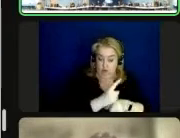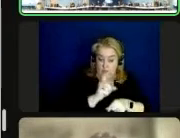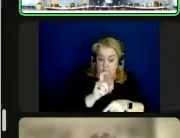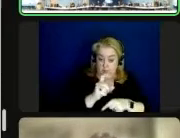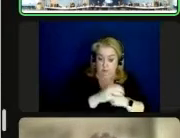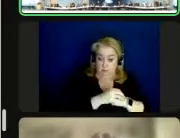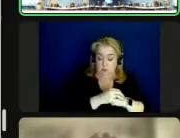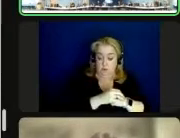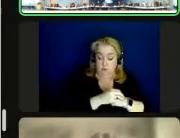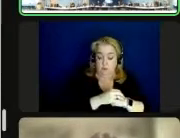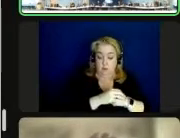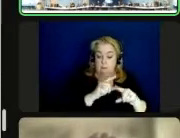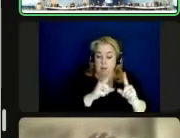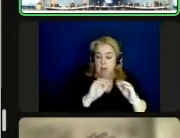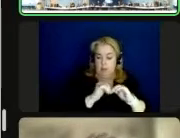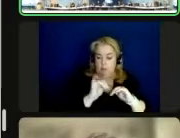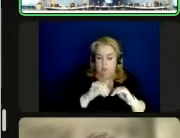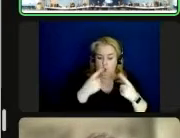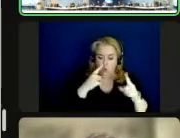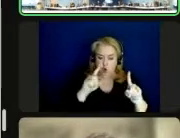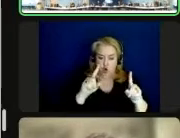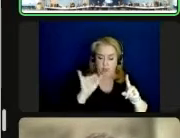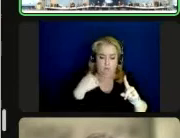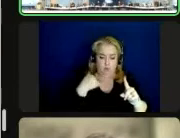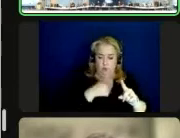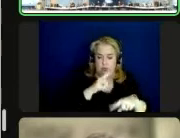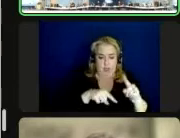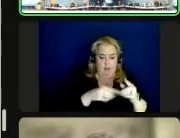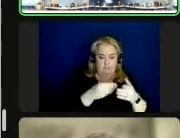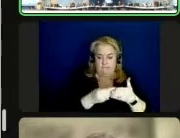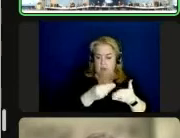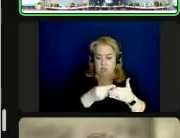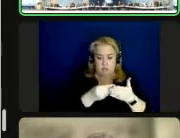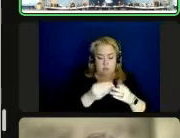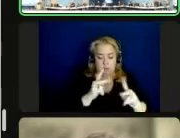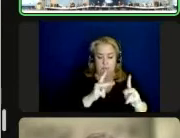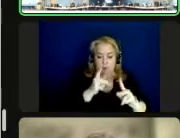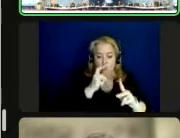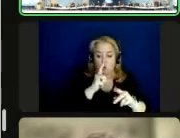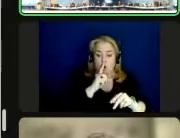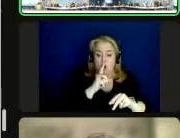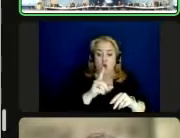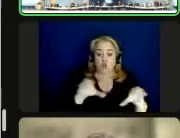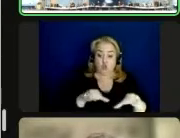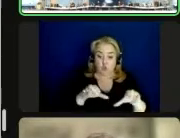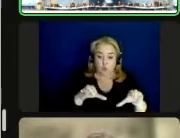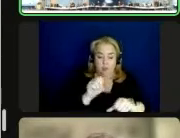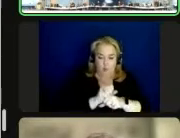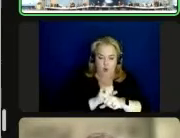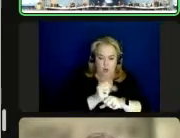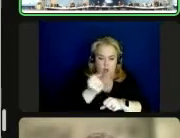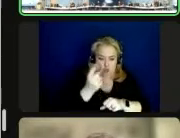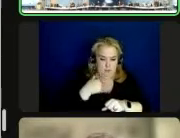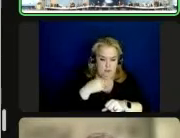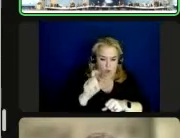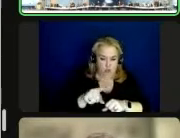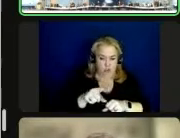SO THAT'S SOMETHING THATRE OBLIGATED TO MAKE SURE HAPPENS.